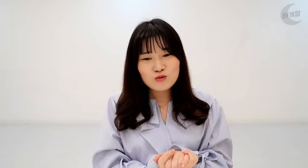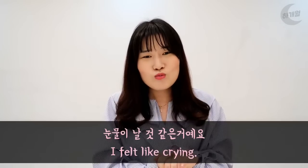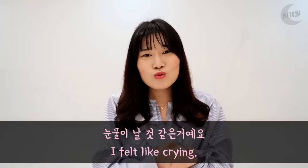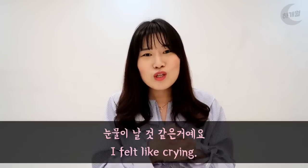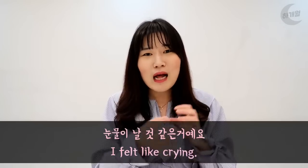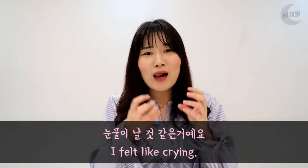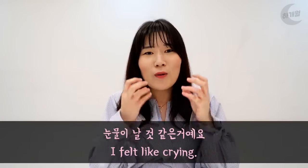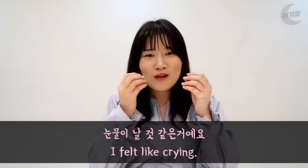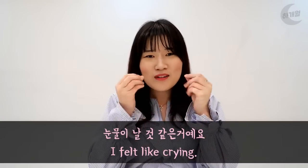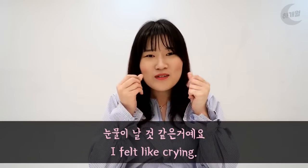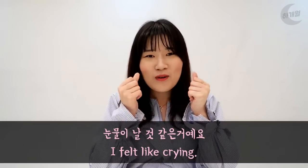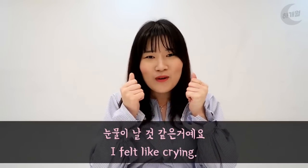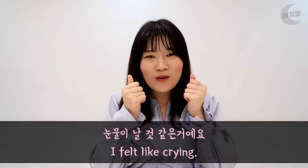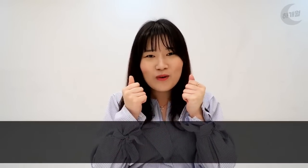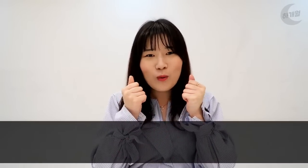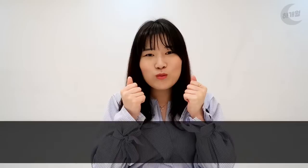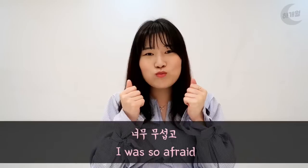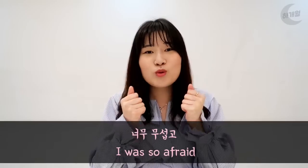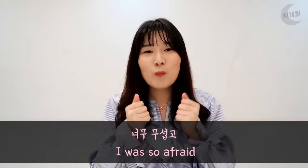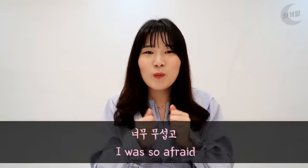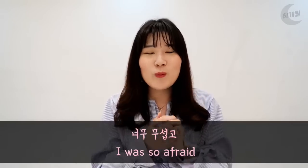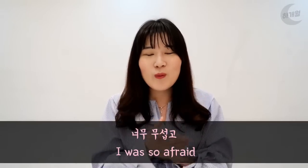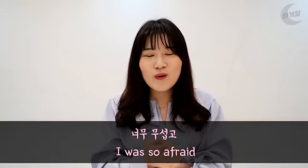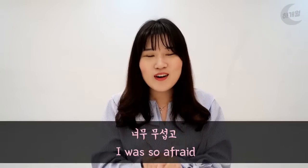I felt like crying. I was so afraid